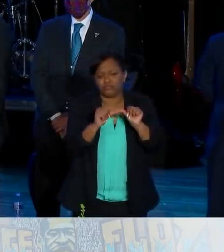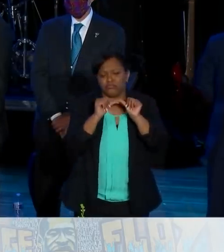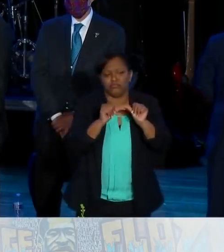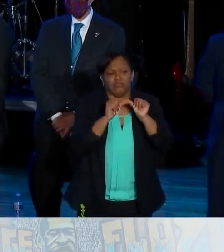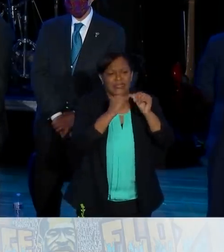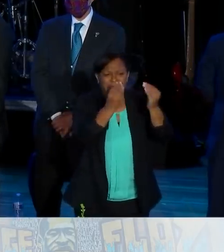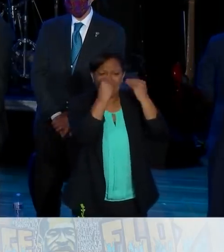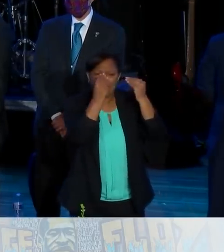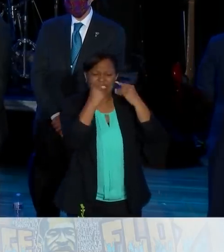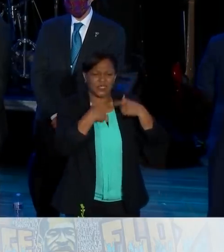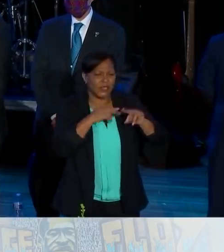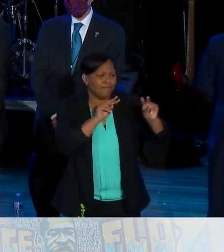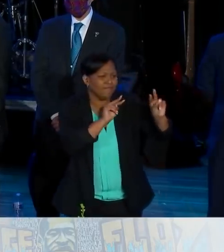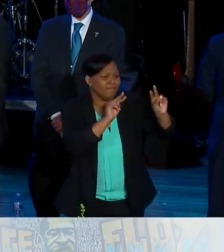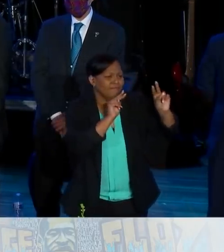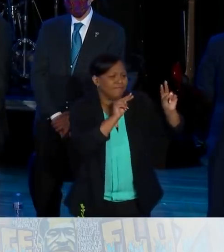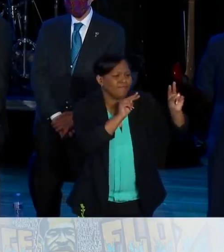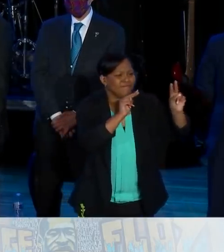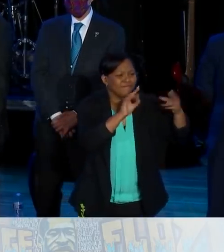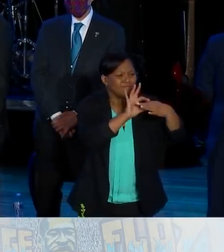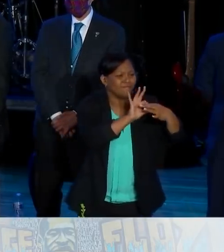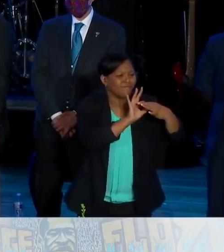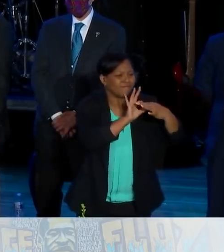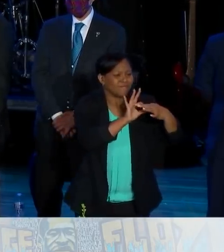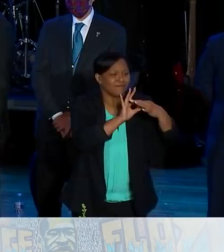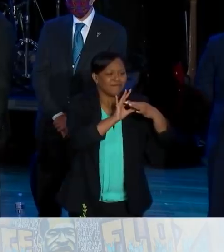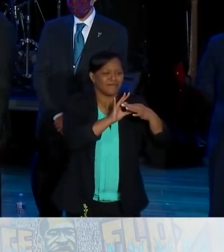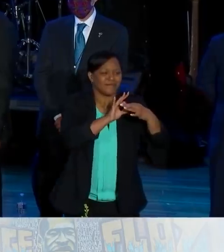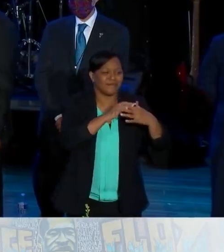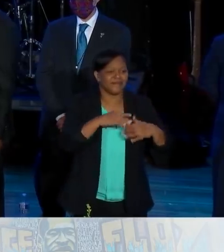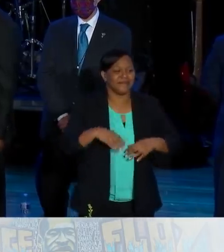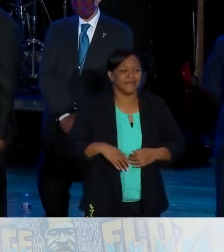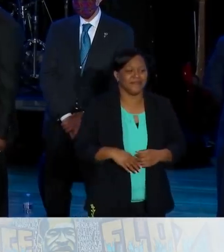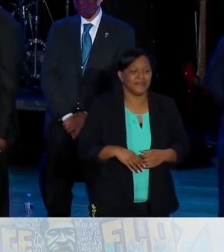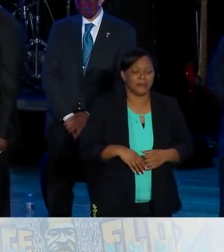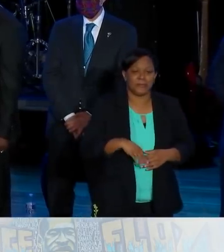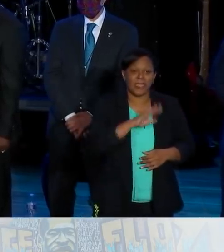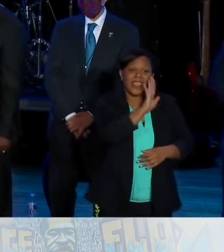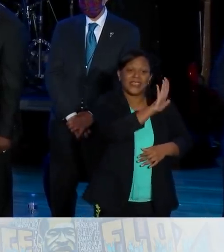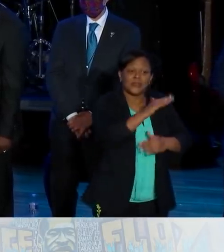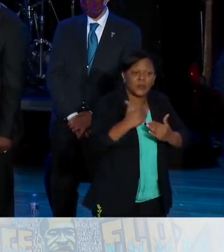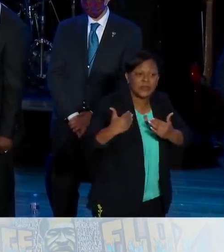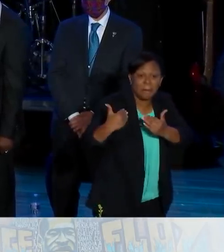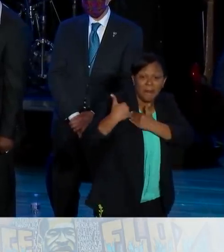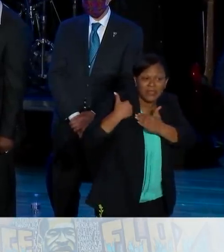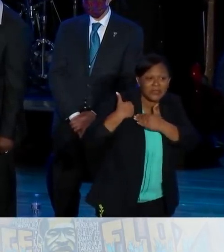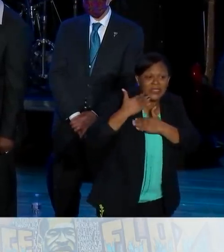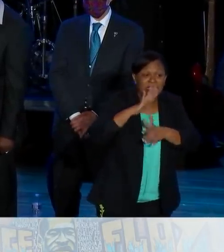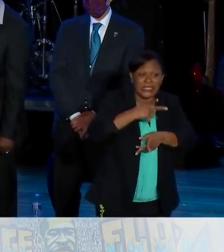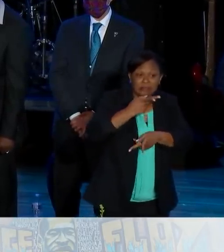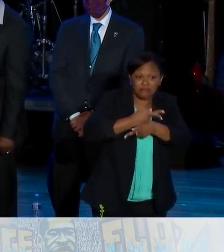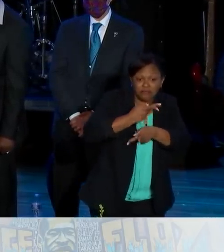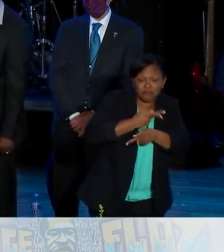US AND TAUGHT US. HE WAS HELPING TEACH US HOW TO BE A MAN BECAUSE HE WAS IN THE